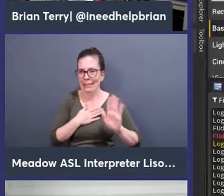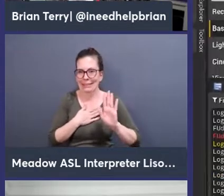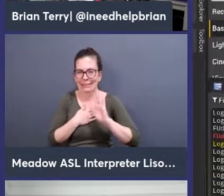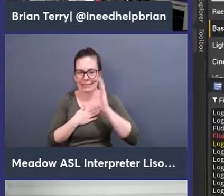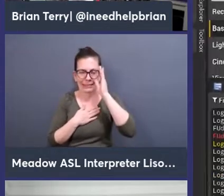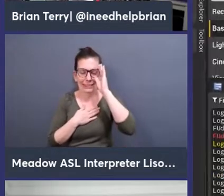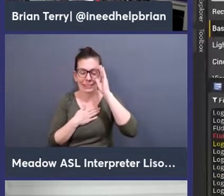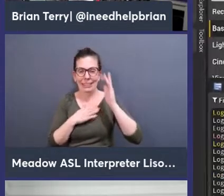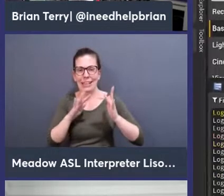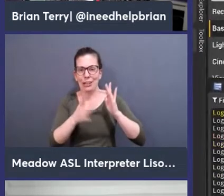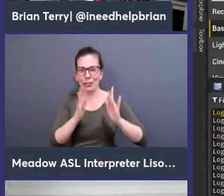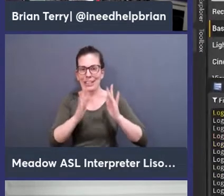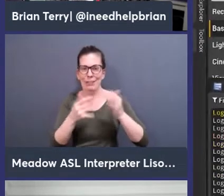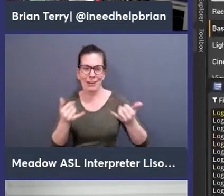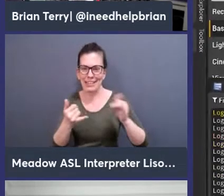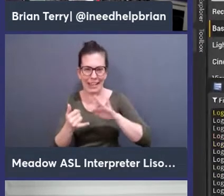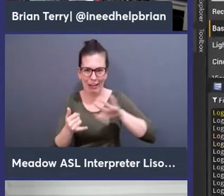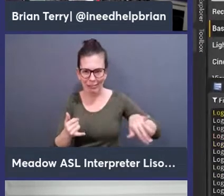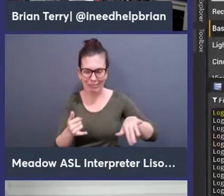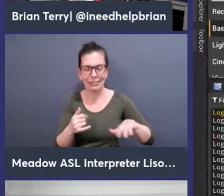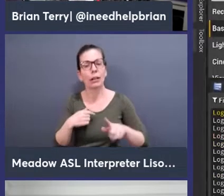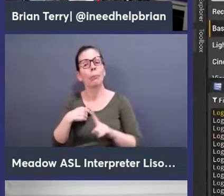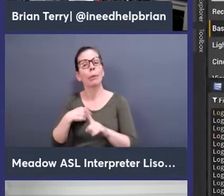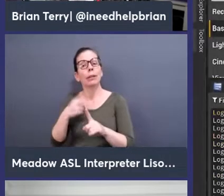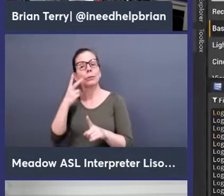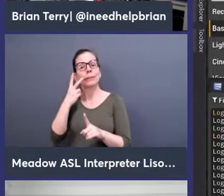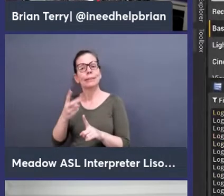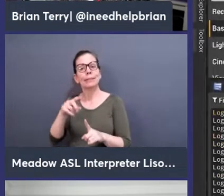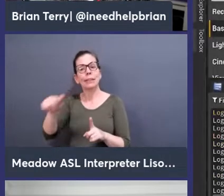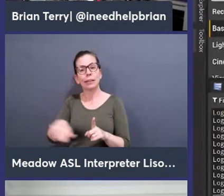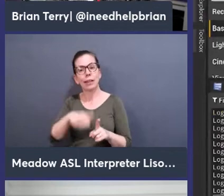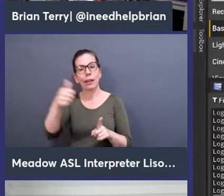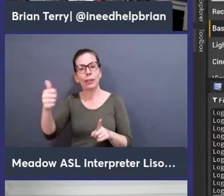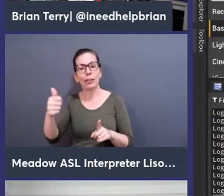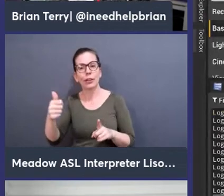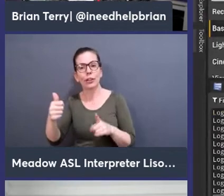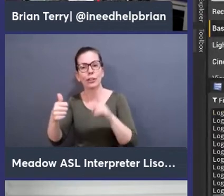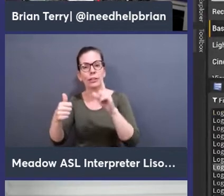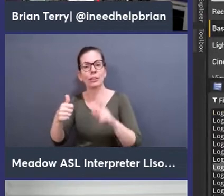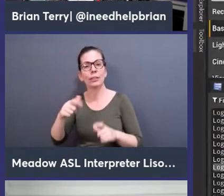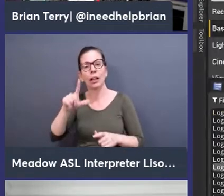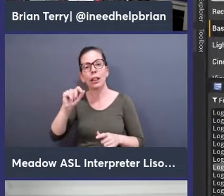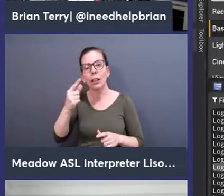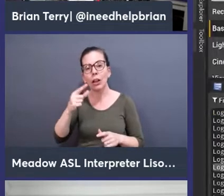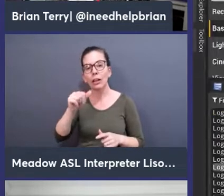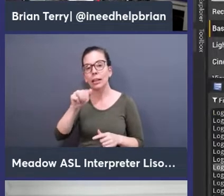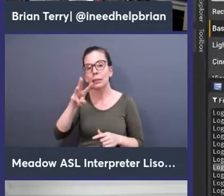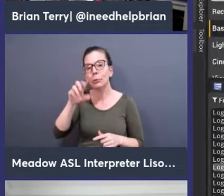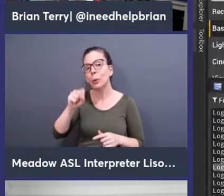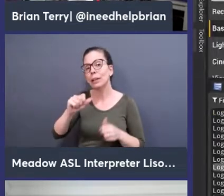with the internet and stuff like that. But the ones which are kind of coming in from log AWS GameKit are the ones which